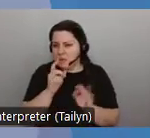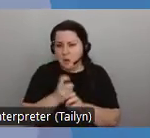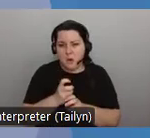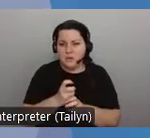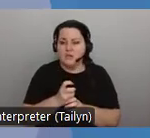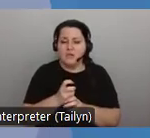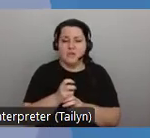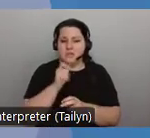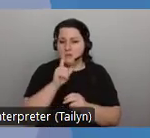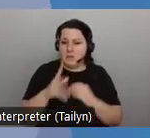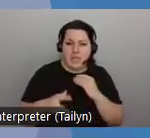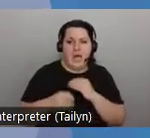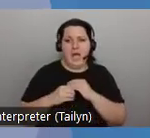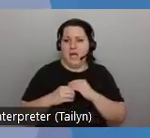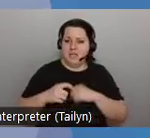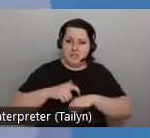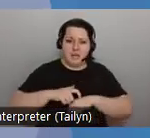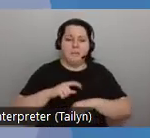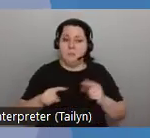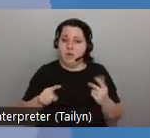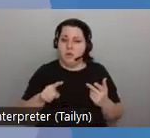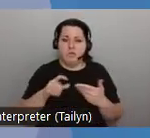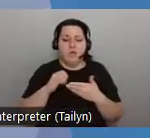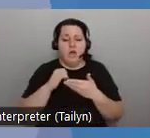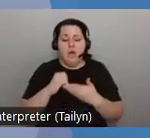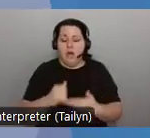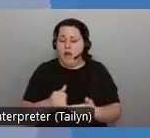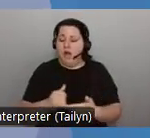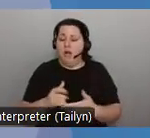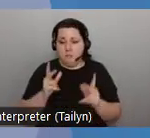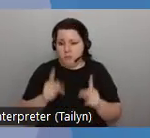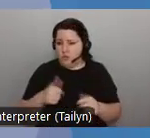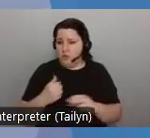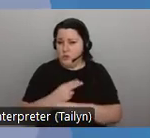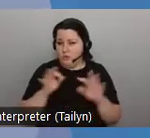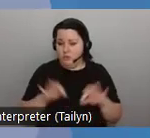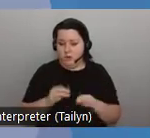of that form field. It only takes a couple seconds to do so not really anything